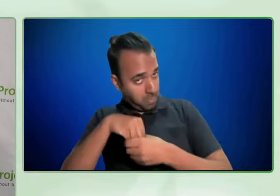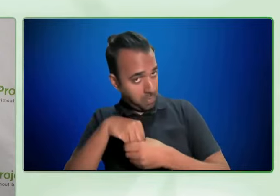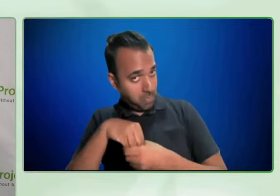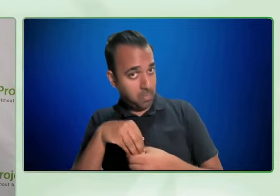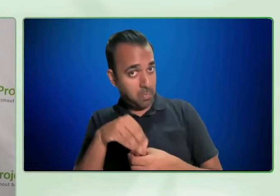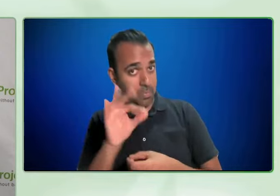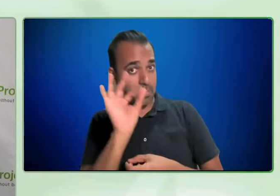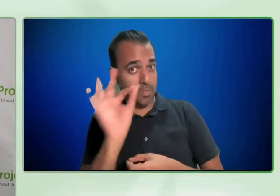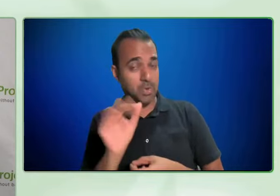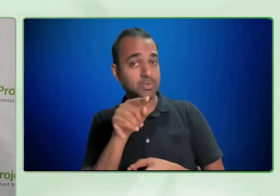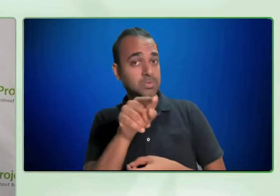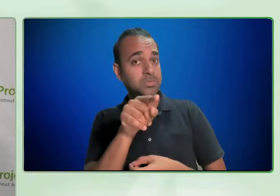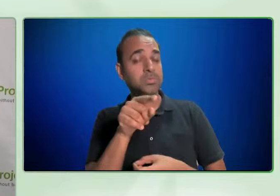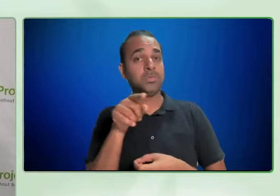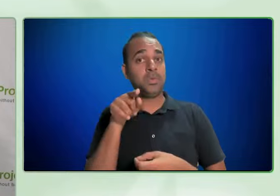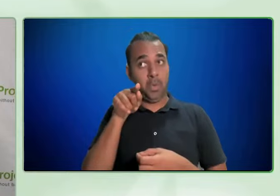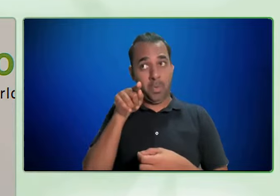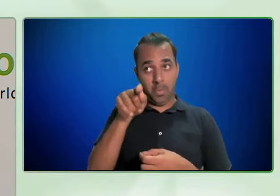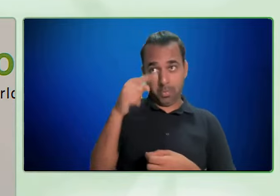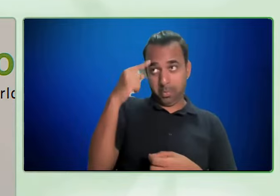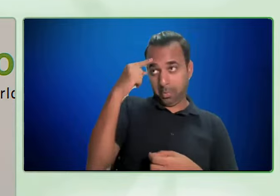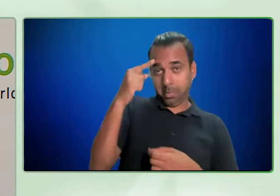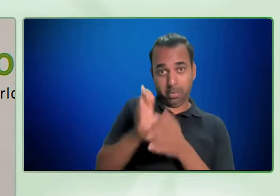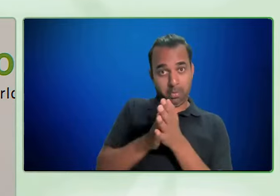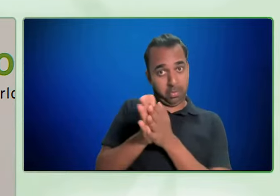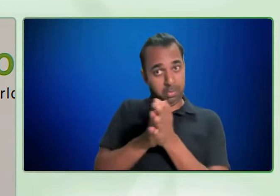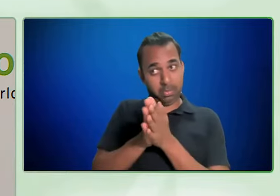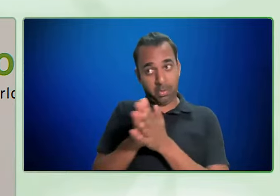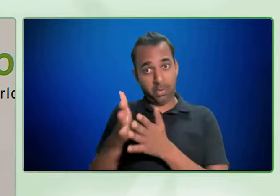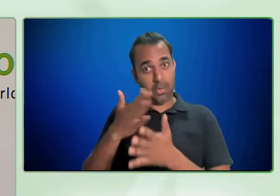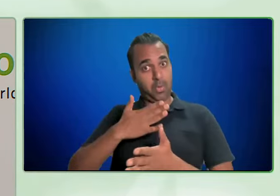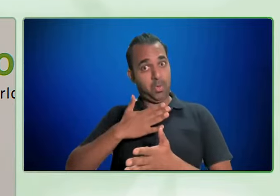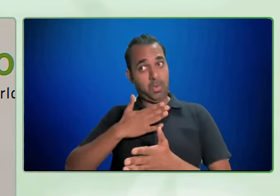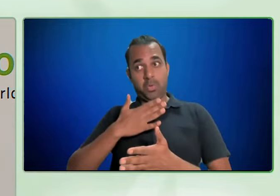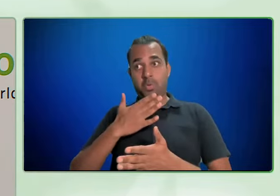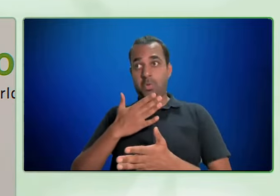My course is in mathematics or logic.